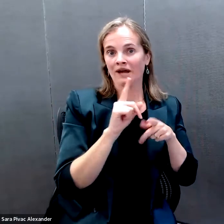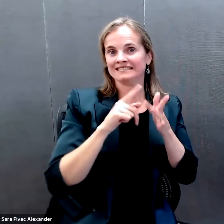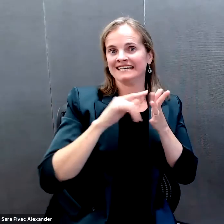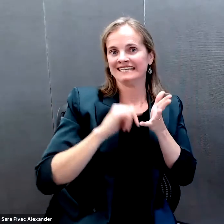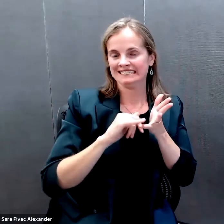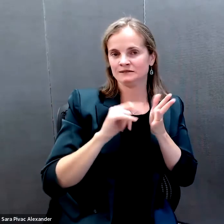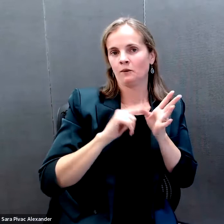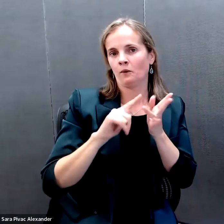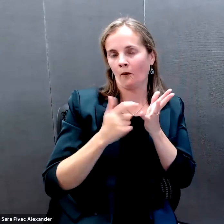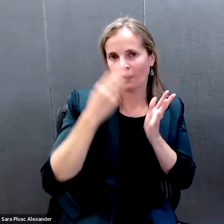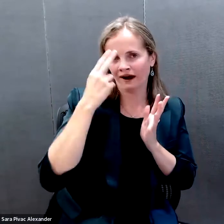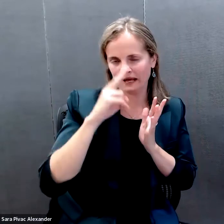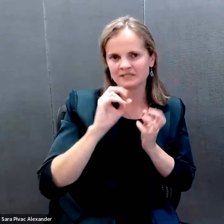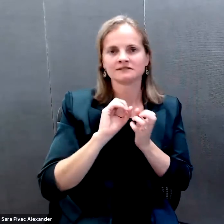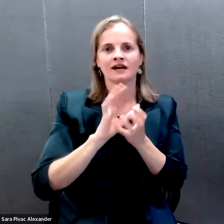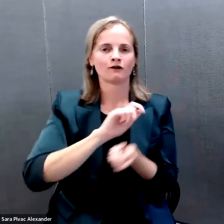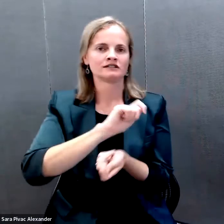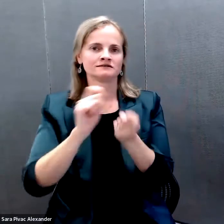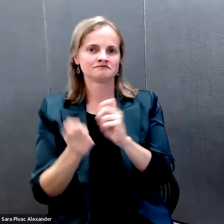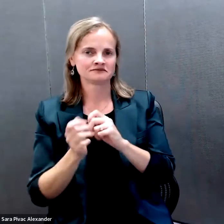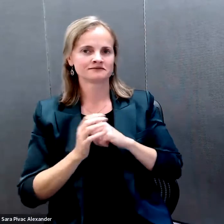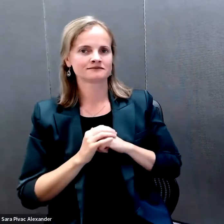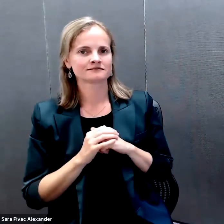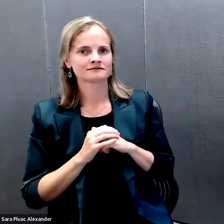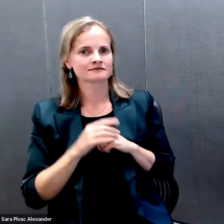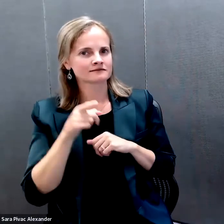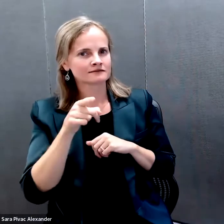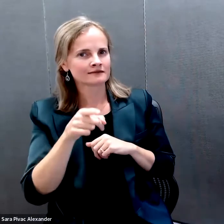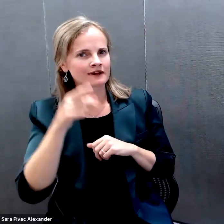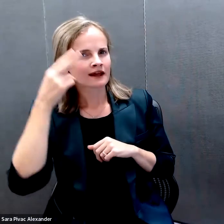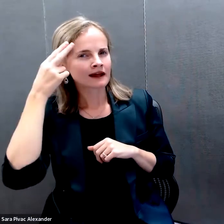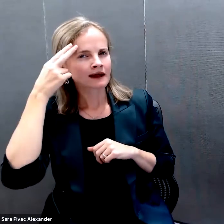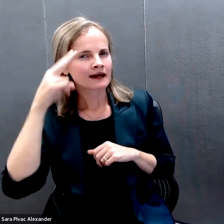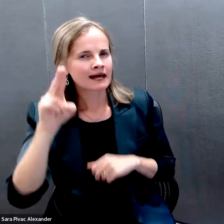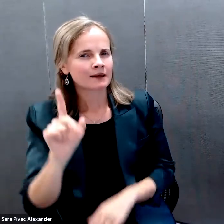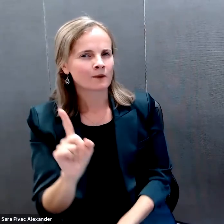so in English you have a sentence like what's your name but in NZSL the order is different